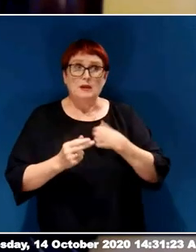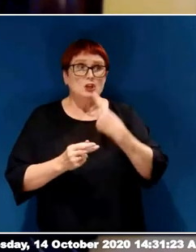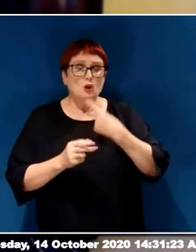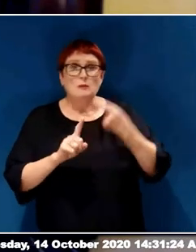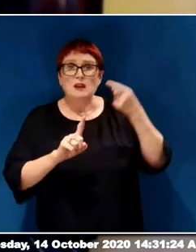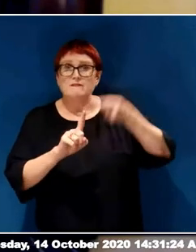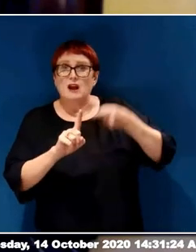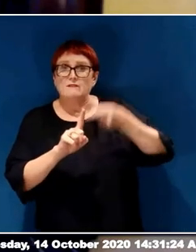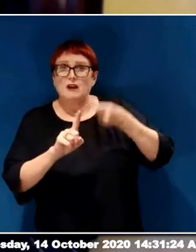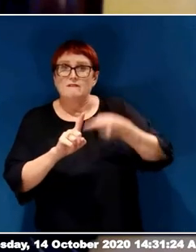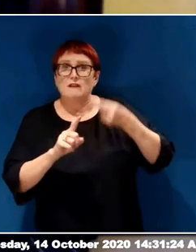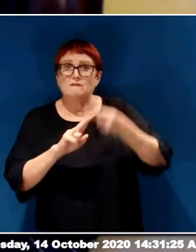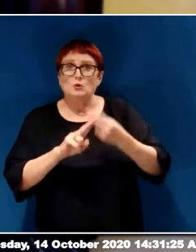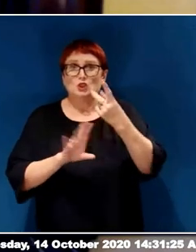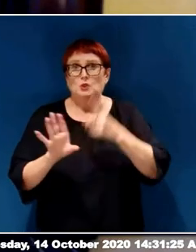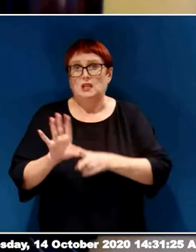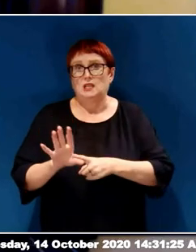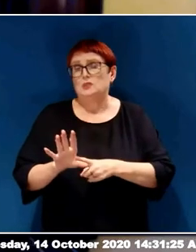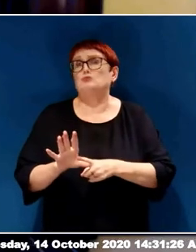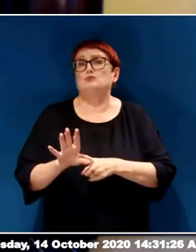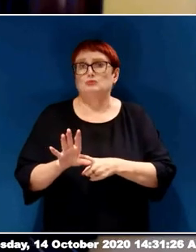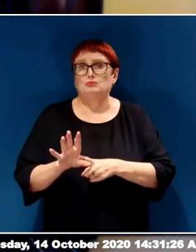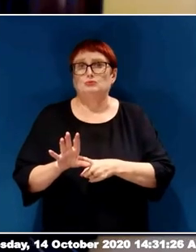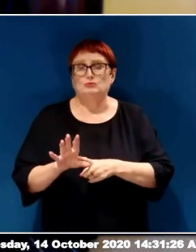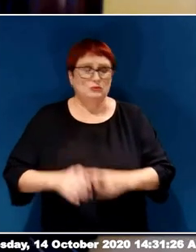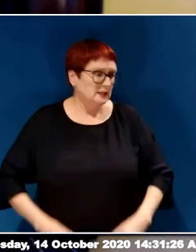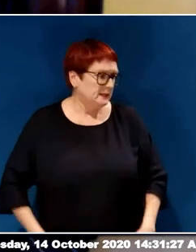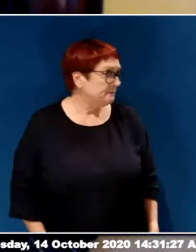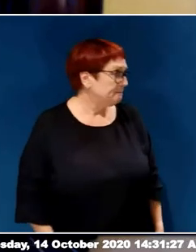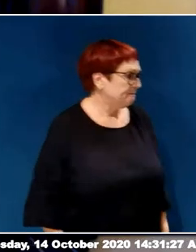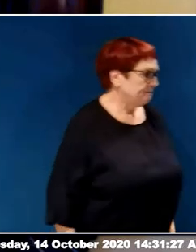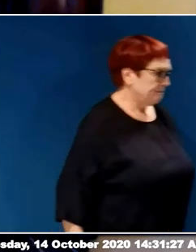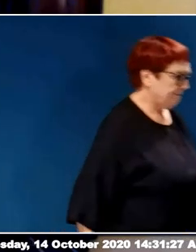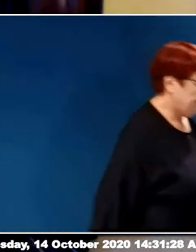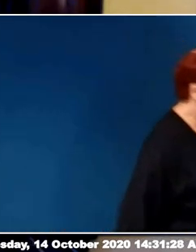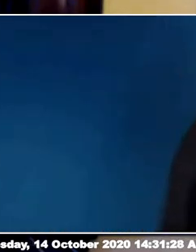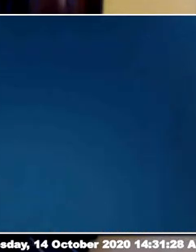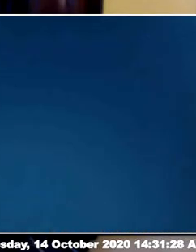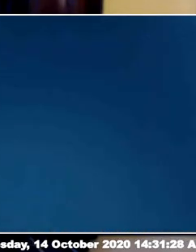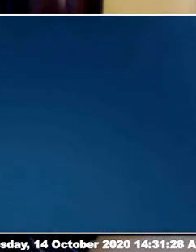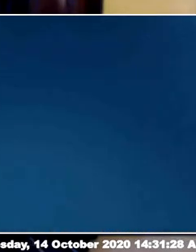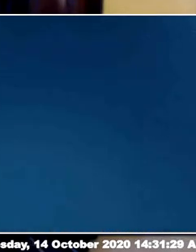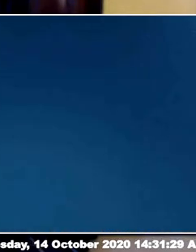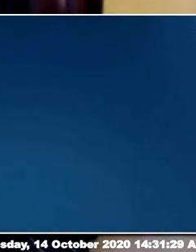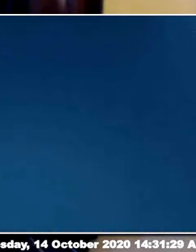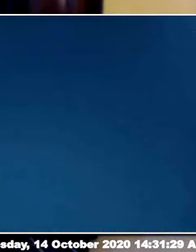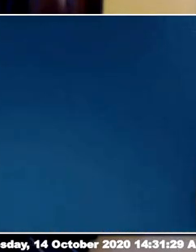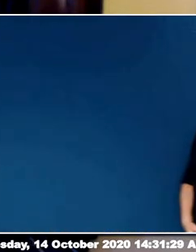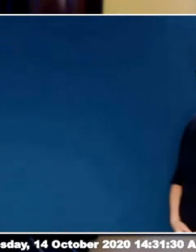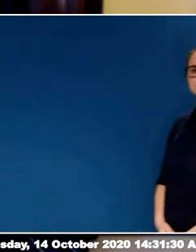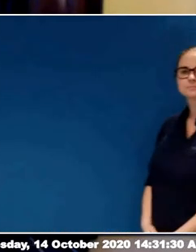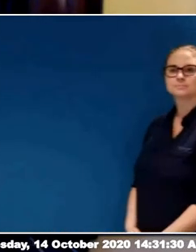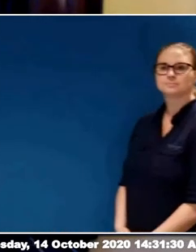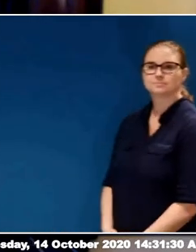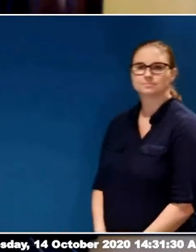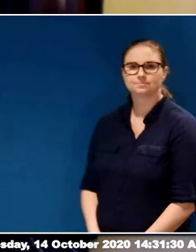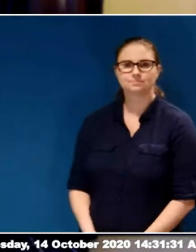Now, your statement deals at some length with the funding model in Australia and